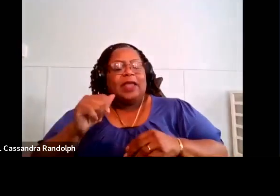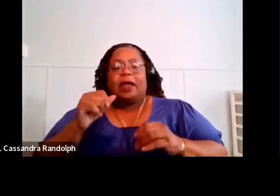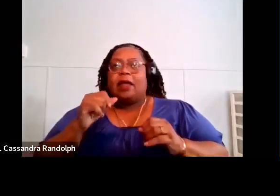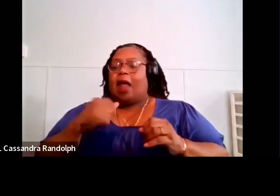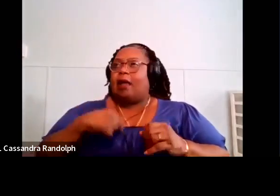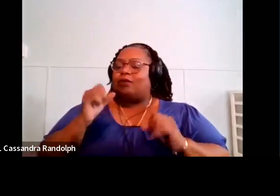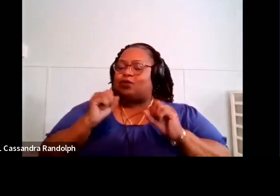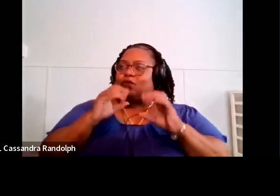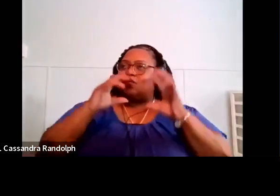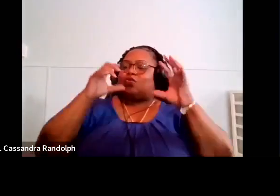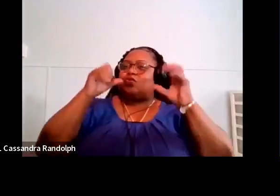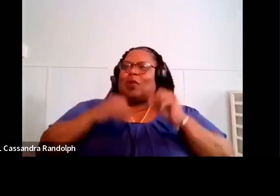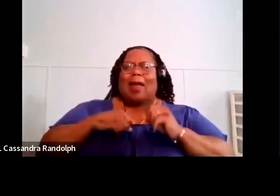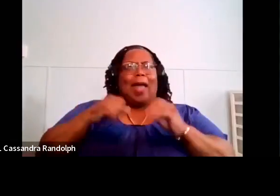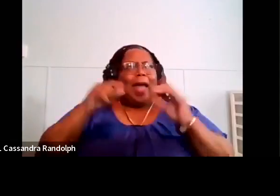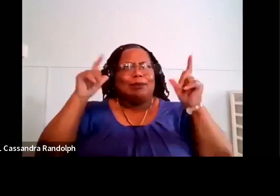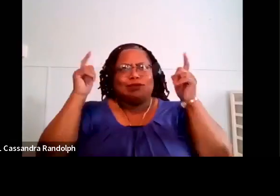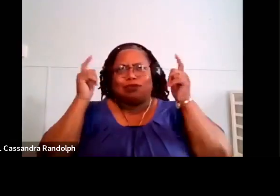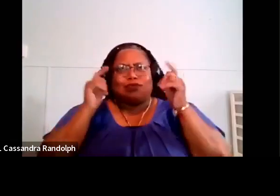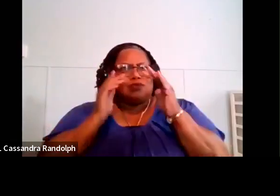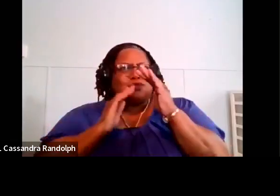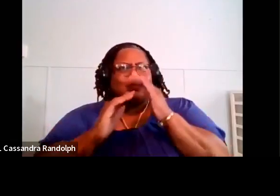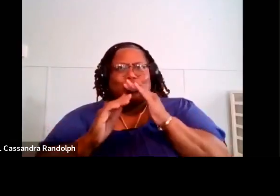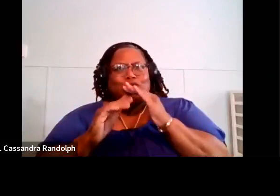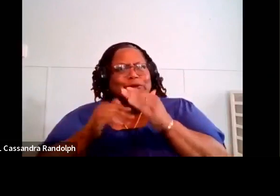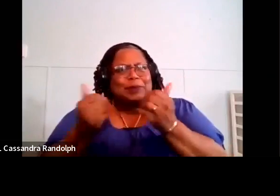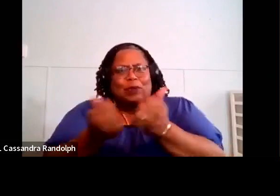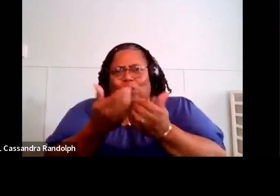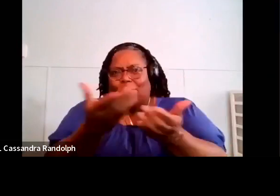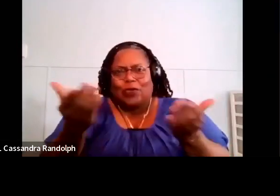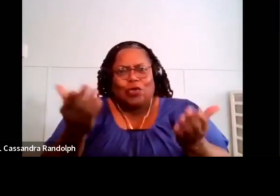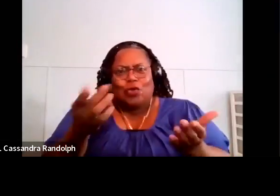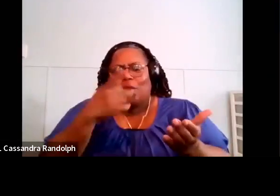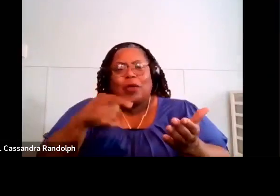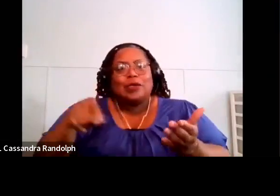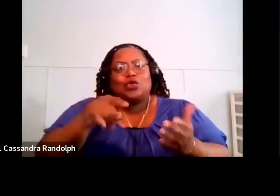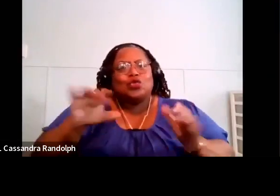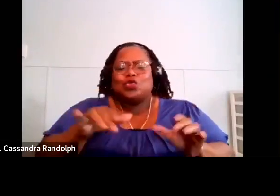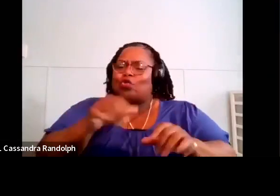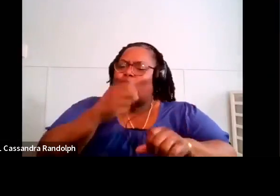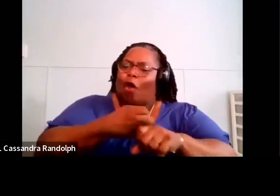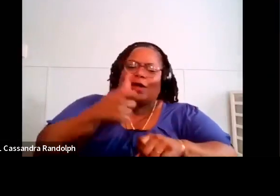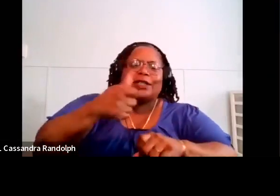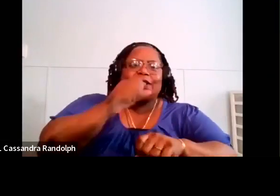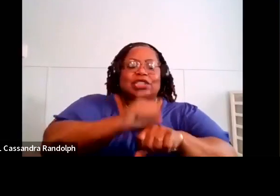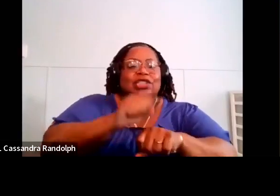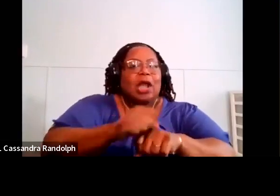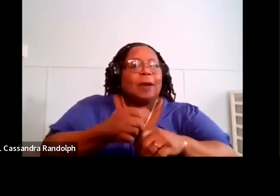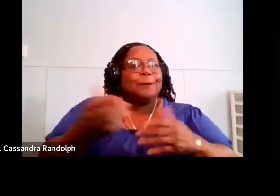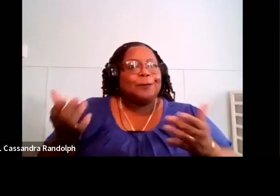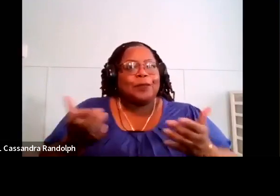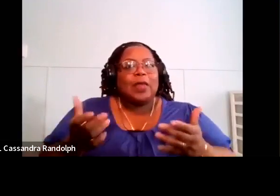the front lines and the constant struggle for economy in the Commonwealth of